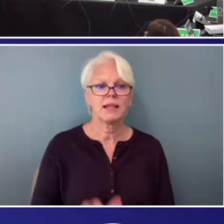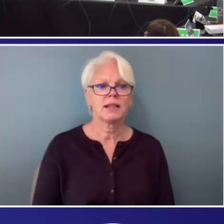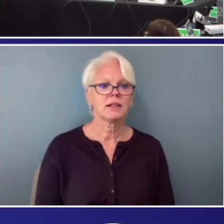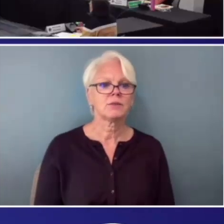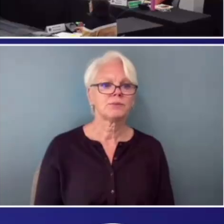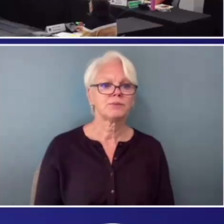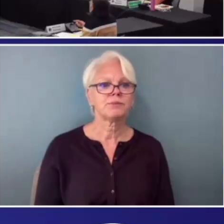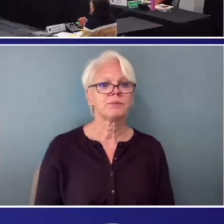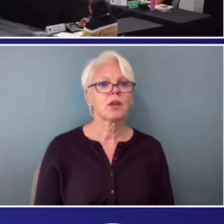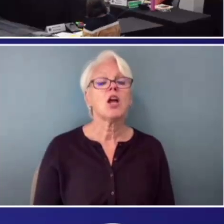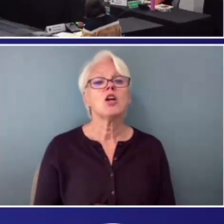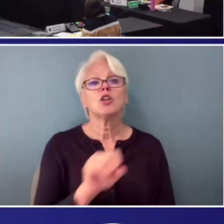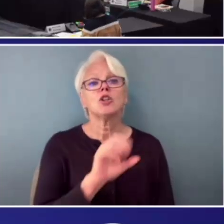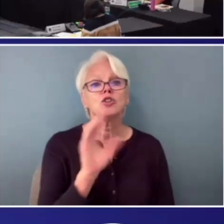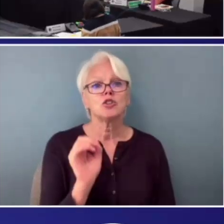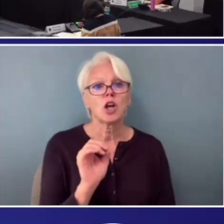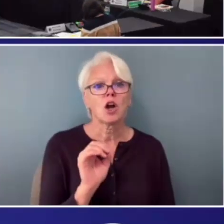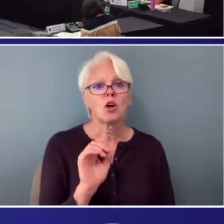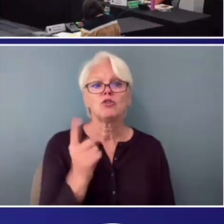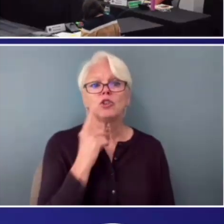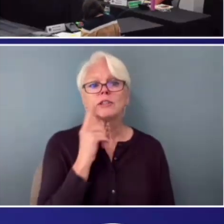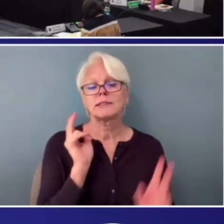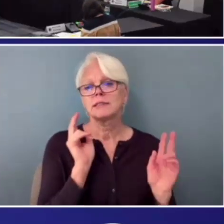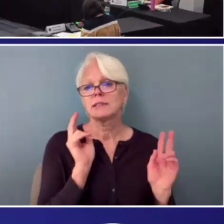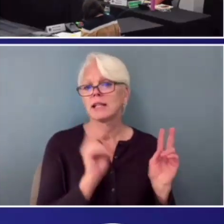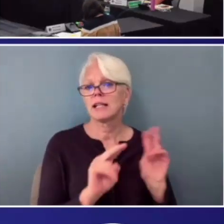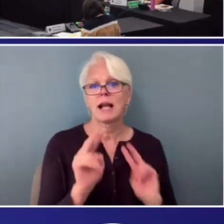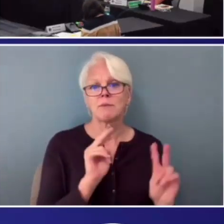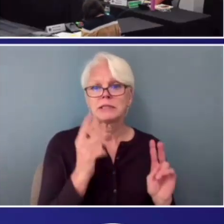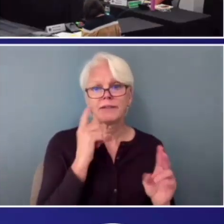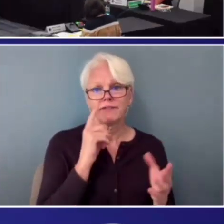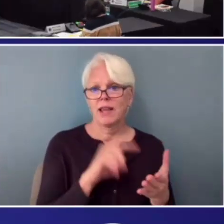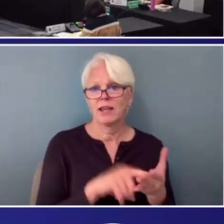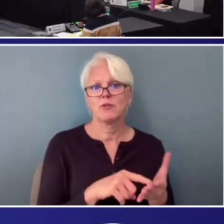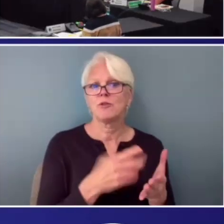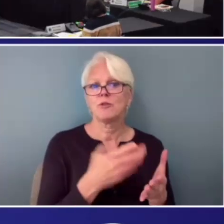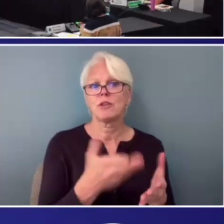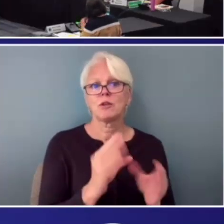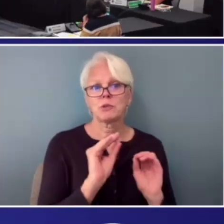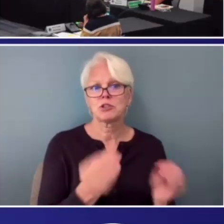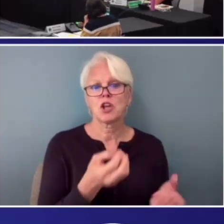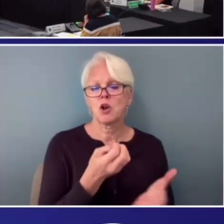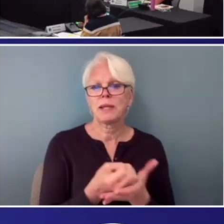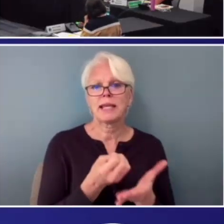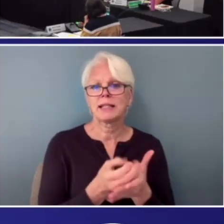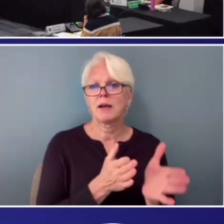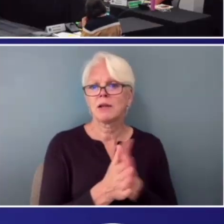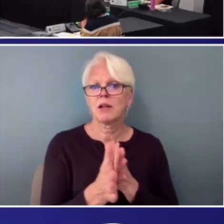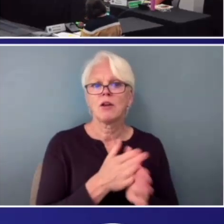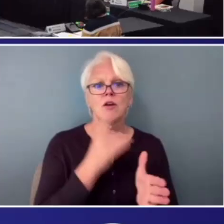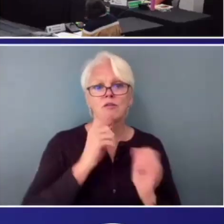So just as an observation, there was no economic incentive for marketing this way before.